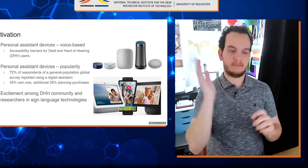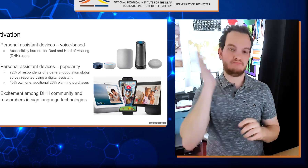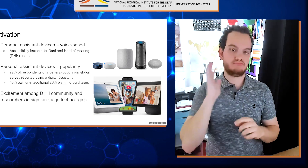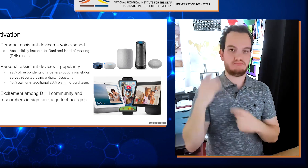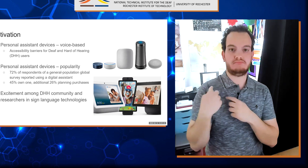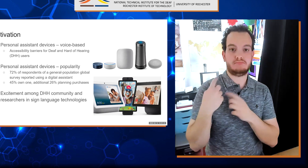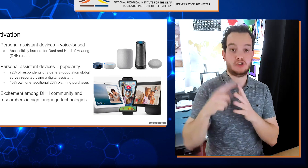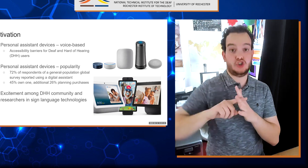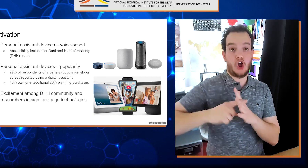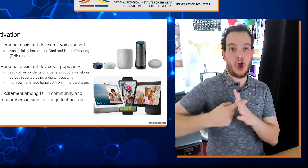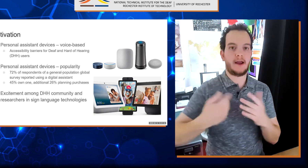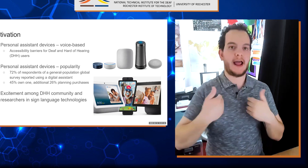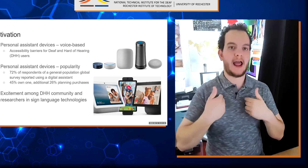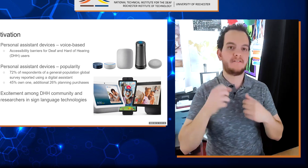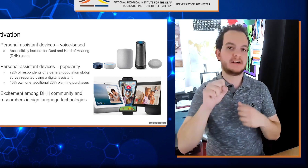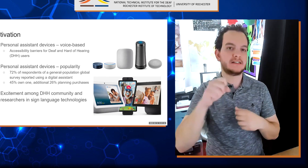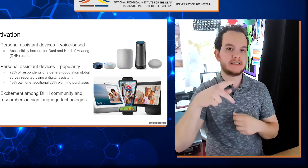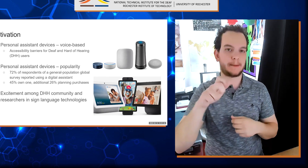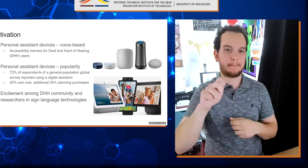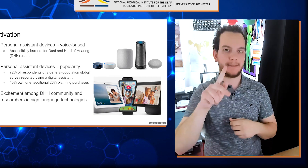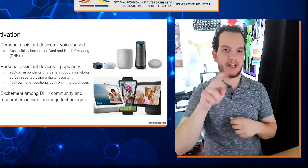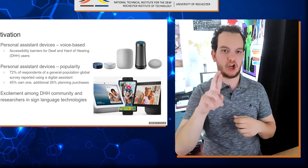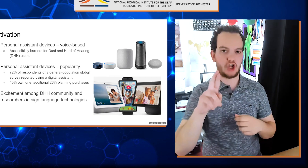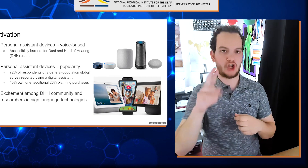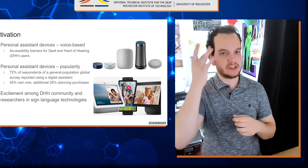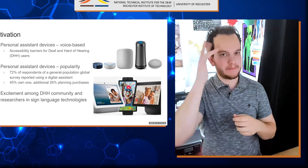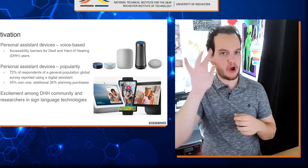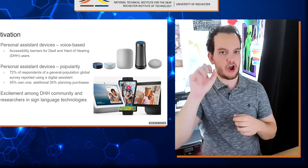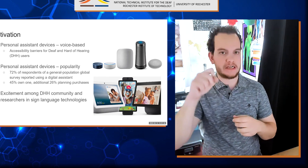You can see some pictures here of examples.